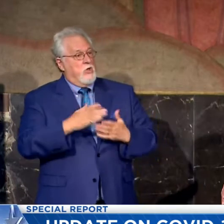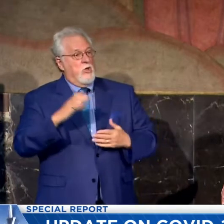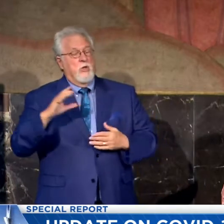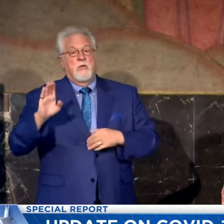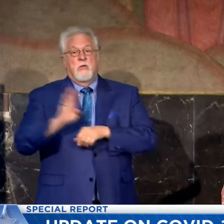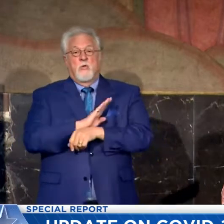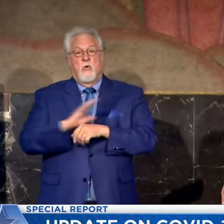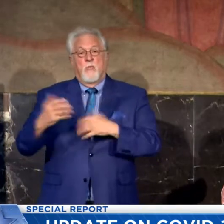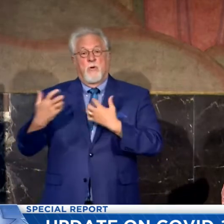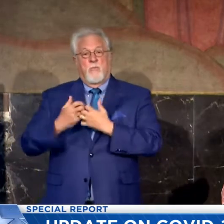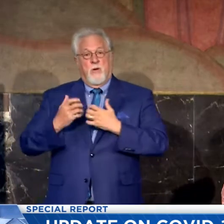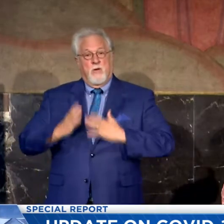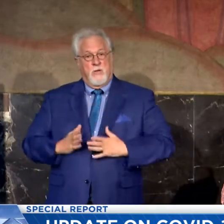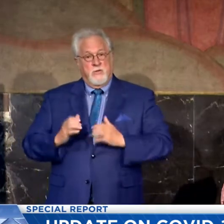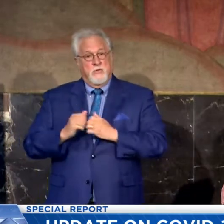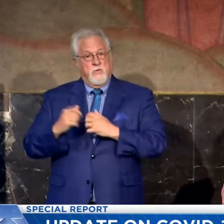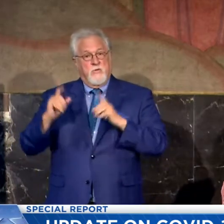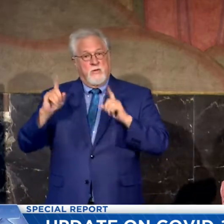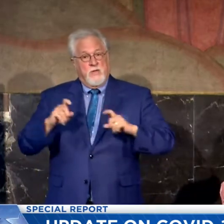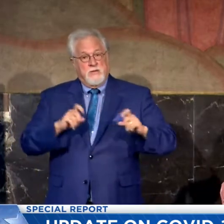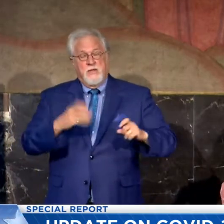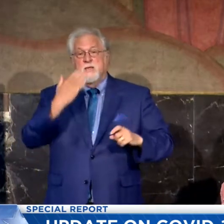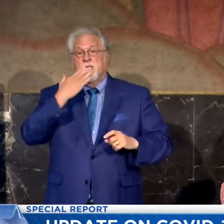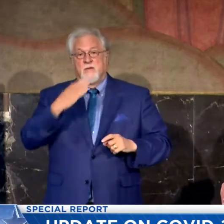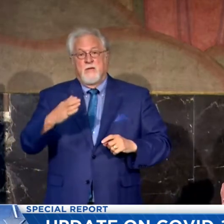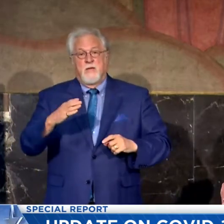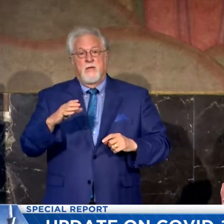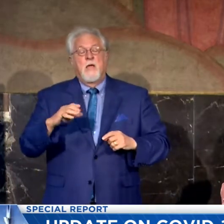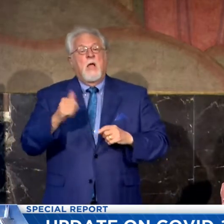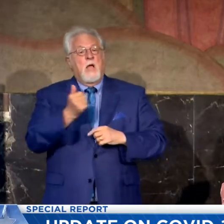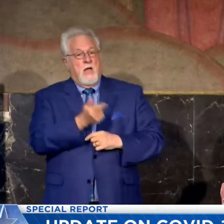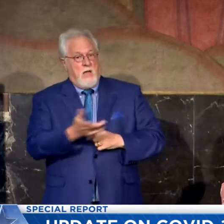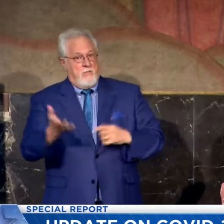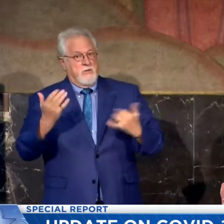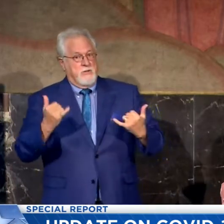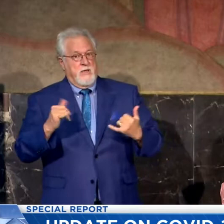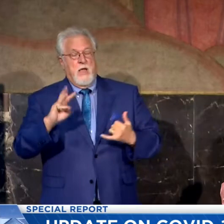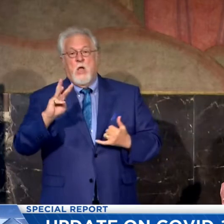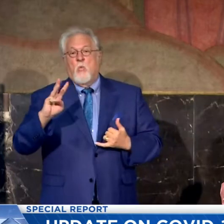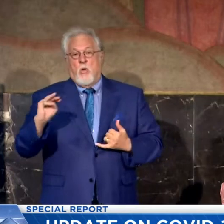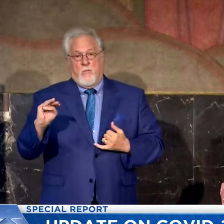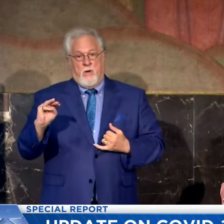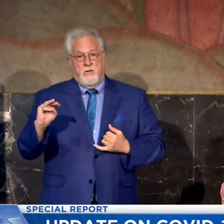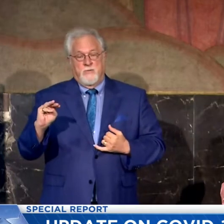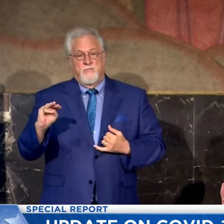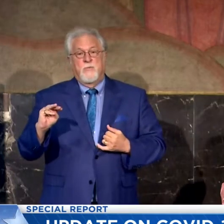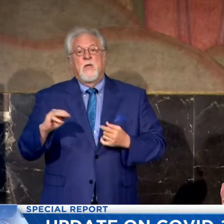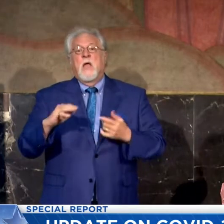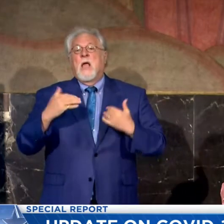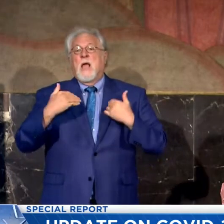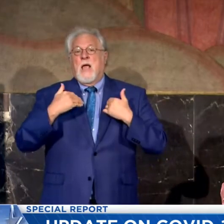GUARD AND GOES UP AND OFFICE FOR PUBLIC HEALTH FOR WHAT THEY ARE DOING TO CONDUCT THOSE MOBILE TESTING SITES.